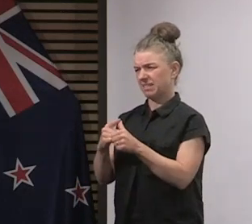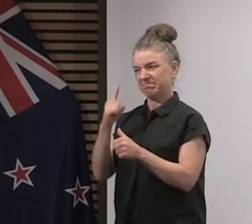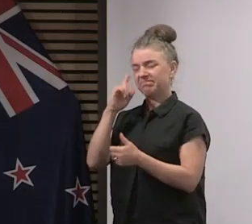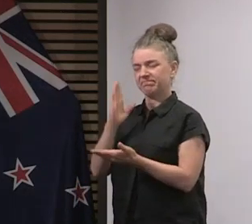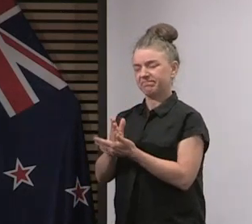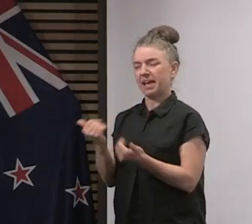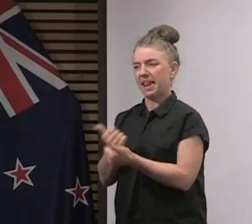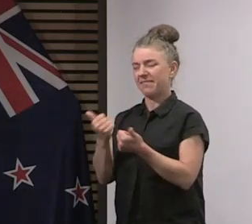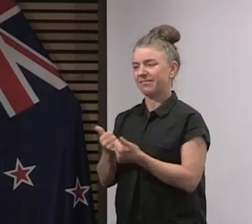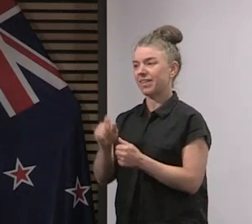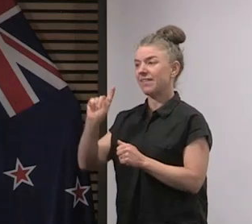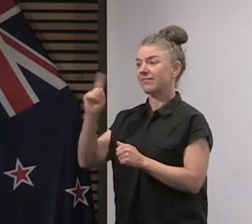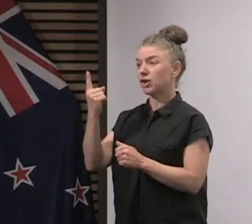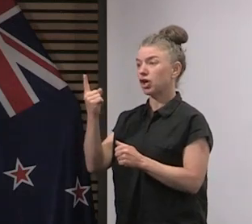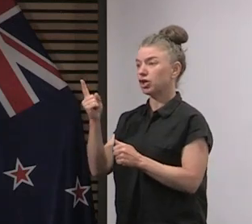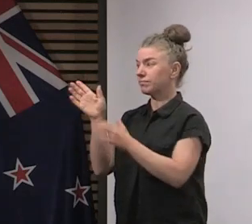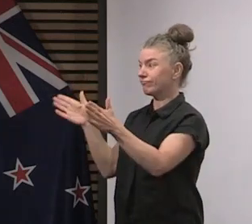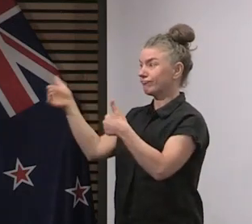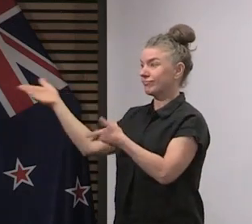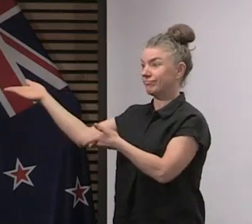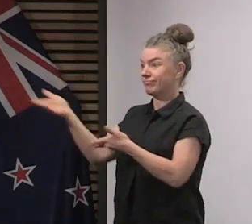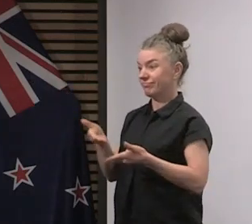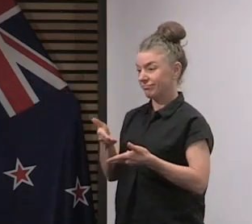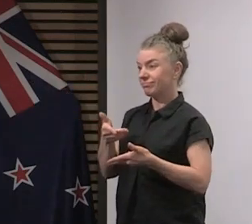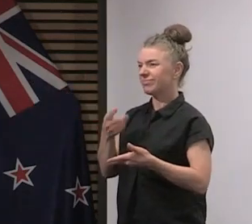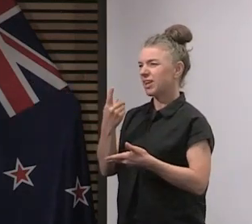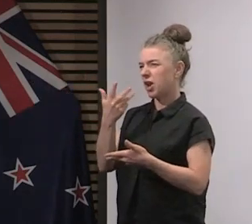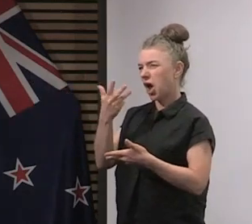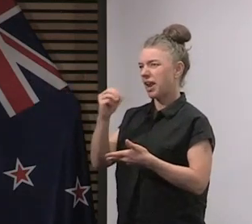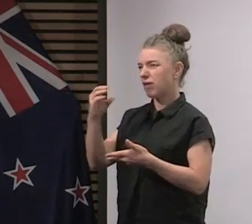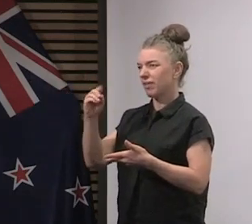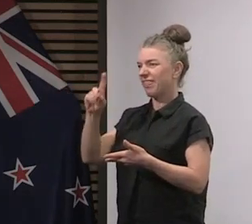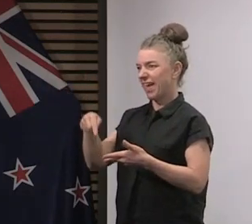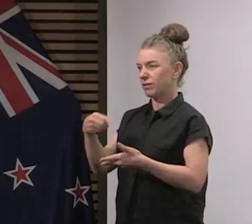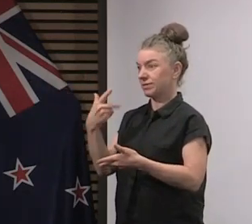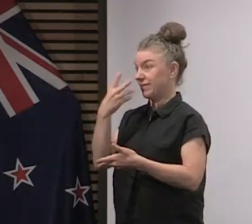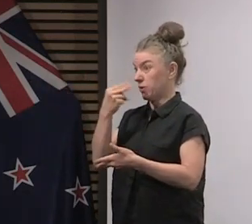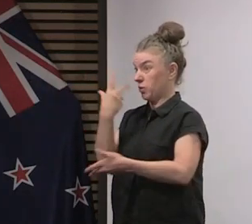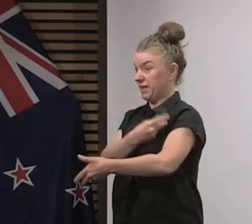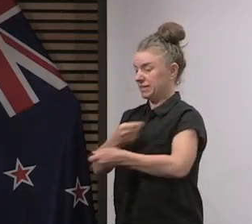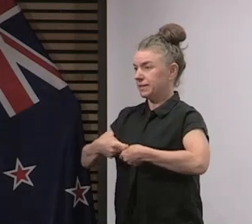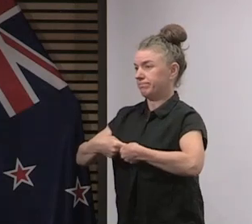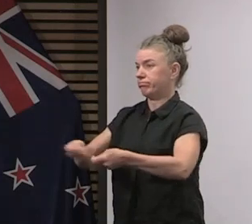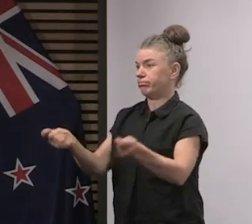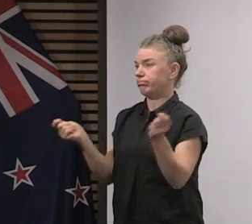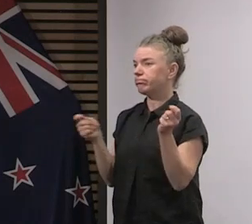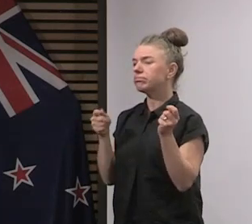on do you think 1.8 million vaccines is enough overall?